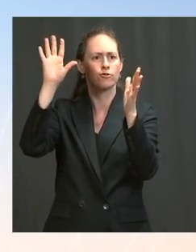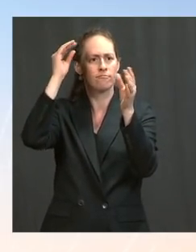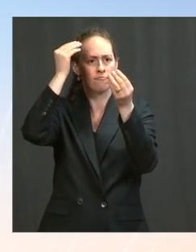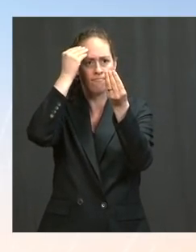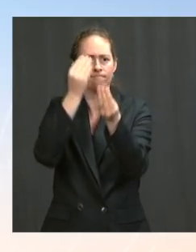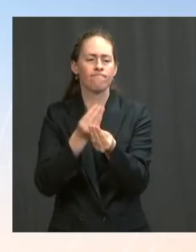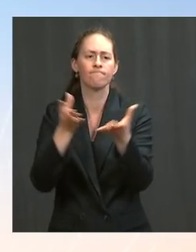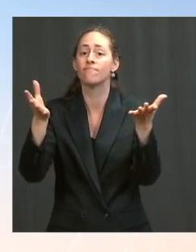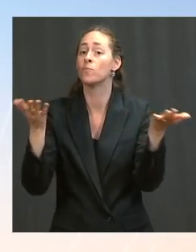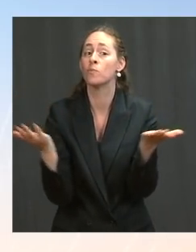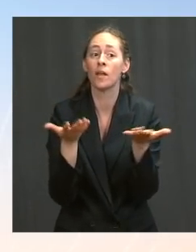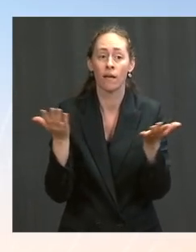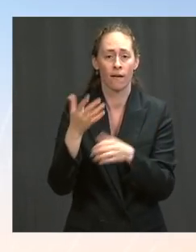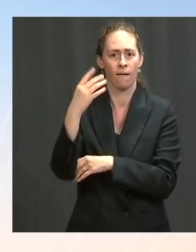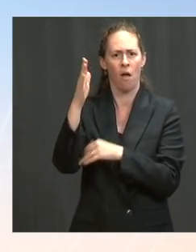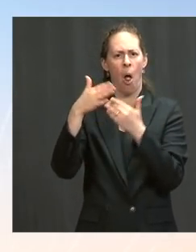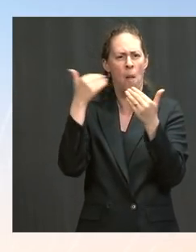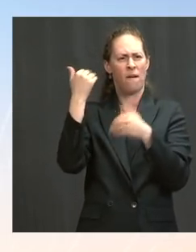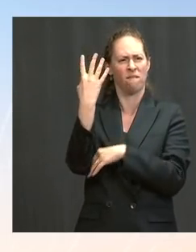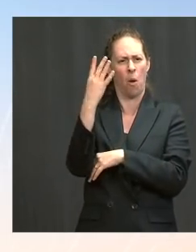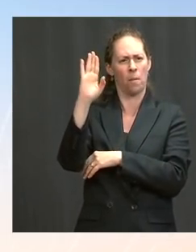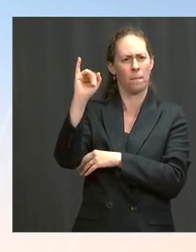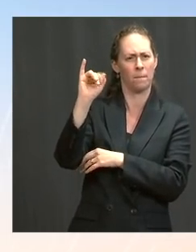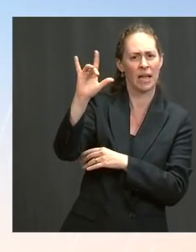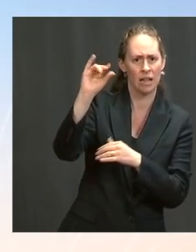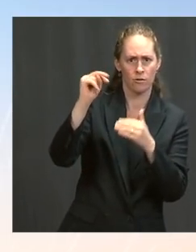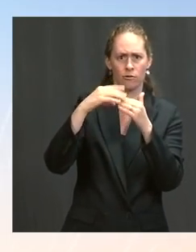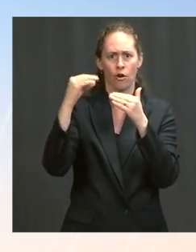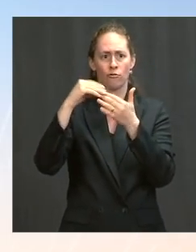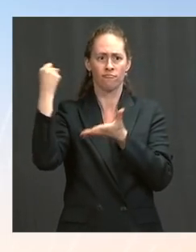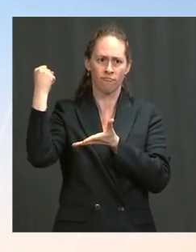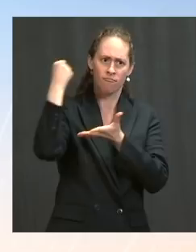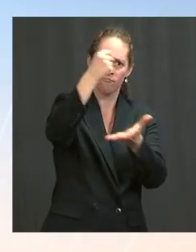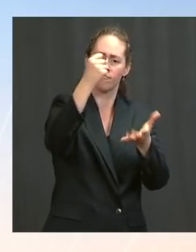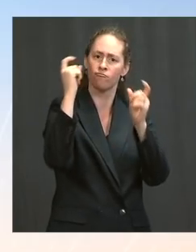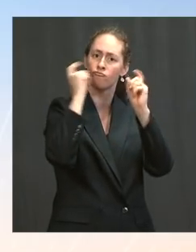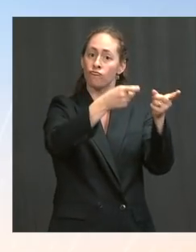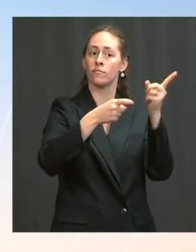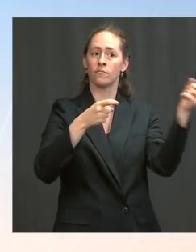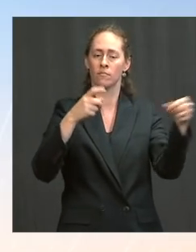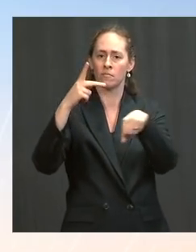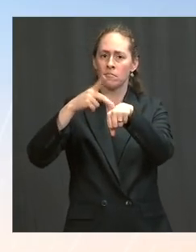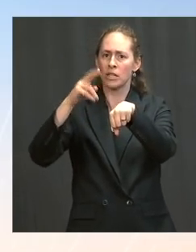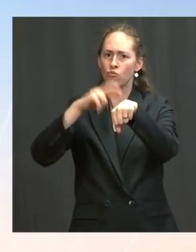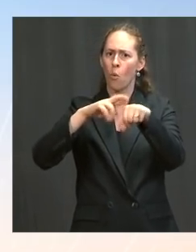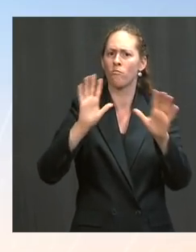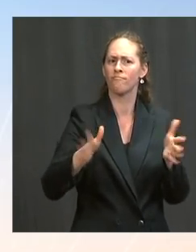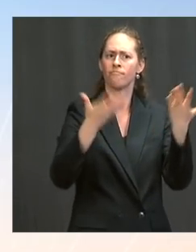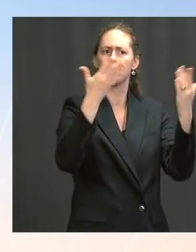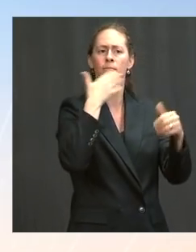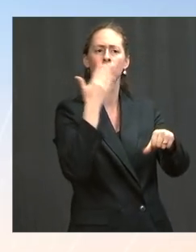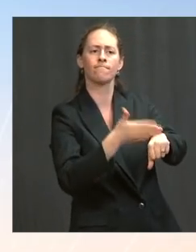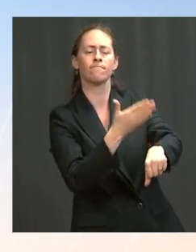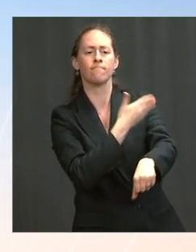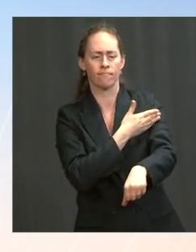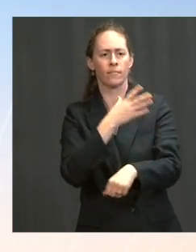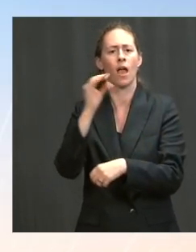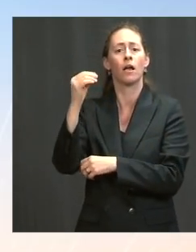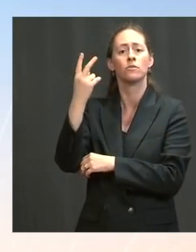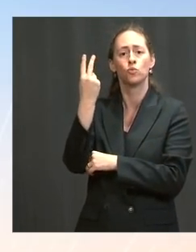in funding to the Puerto Rico Department of Education, including $2 billion from the American Rescue Plan, to help the island's continued recovery